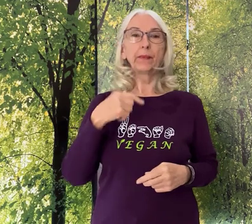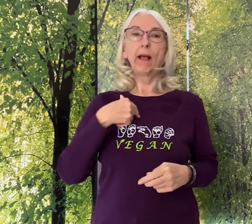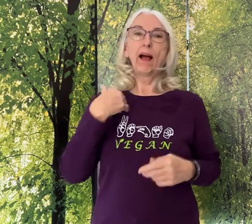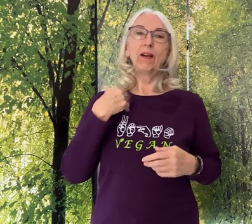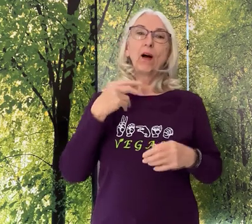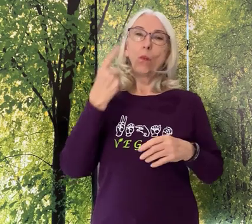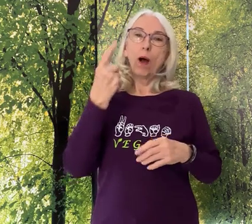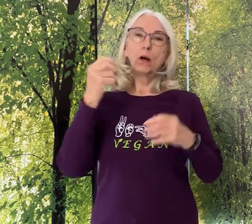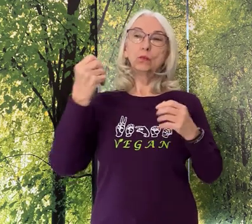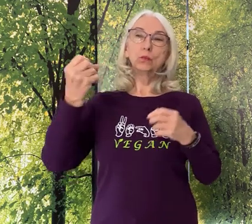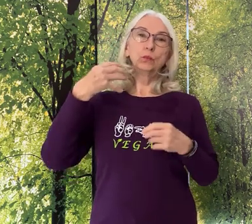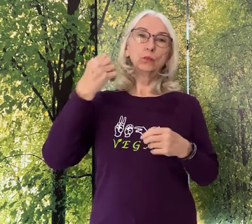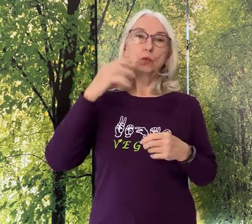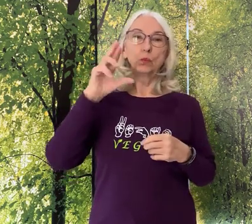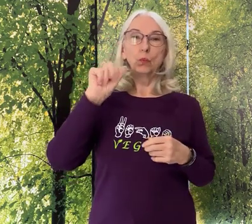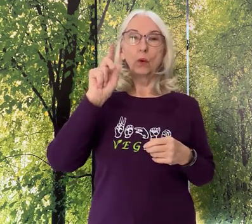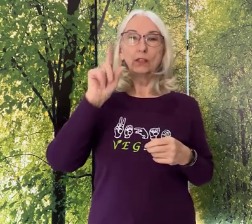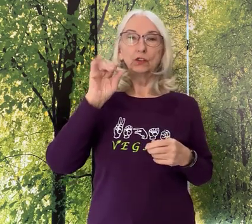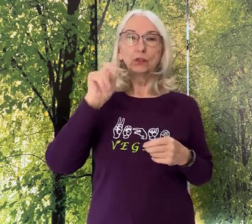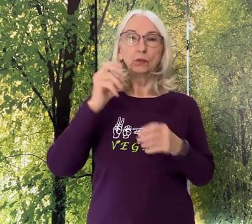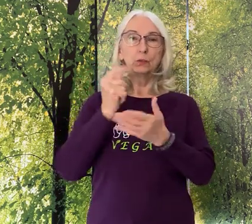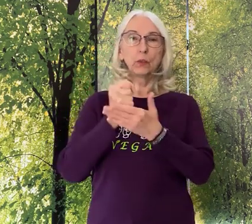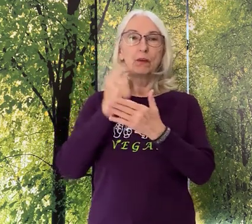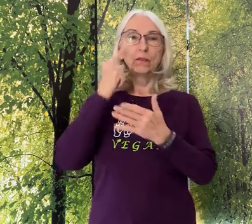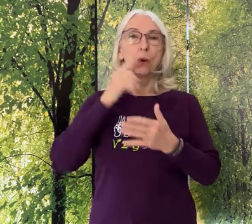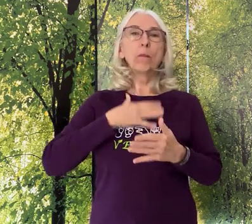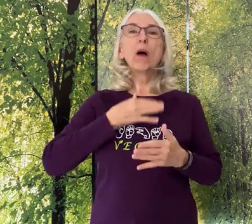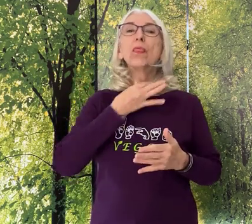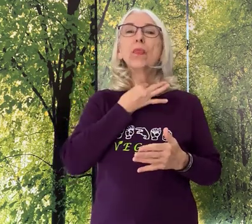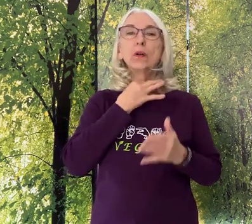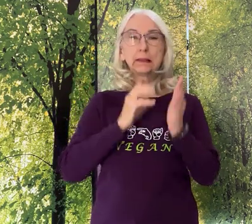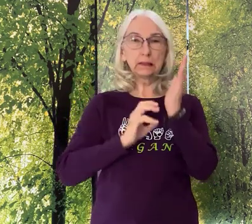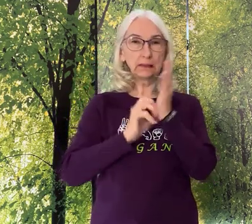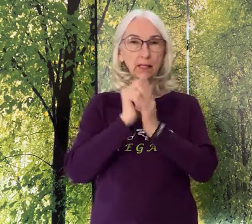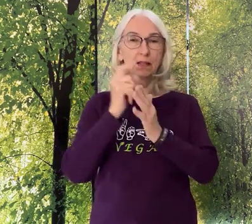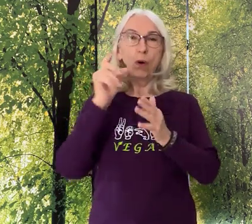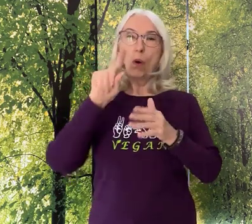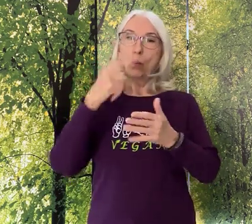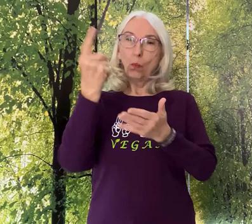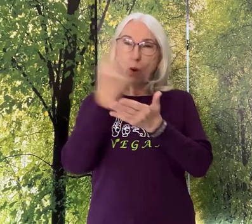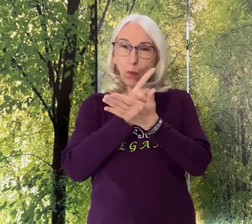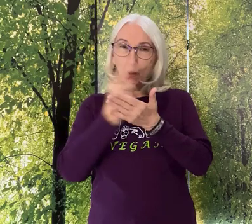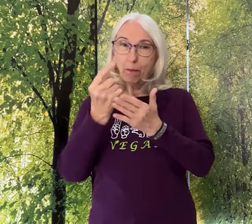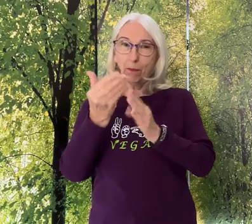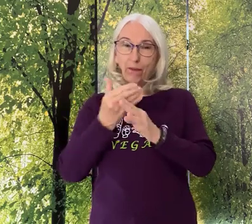I had one radiation treatment for my thyroid cancer only one week before